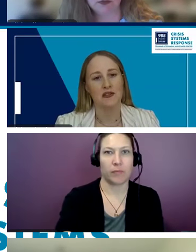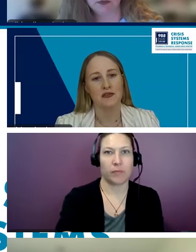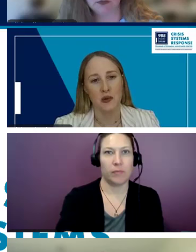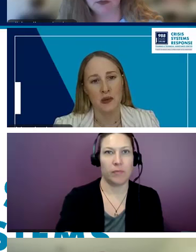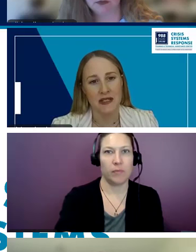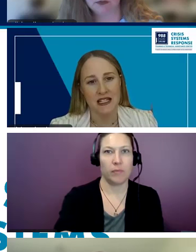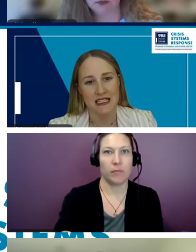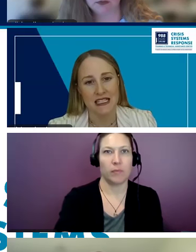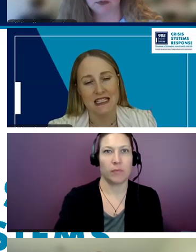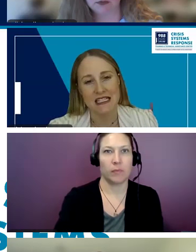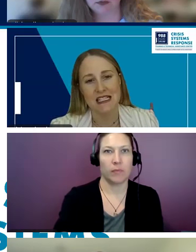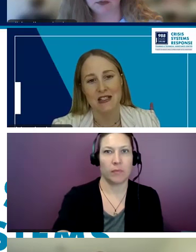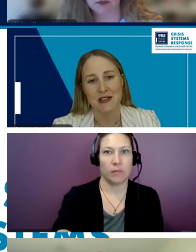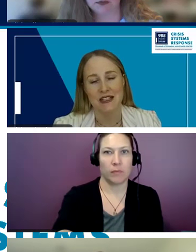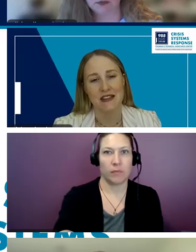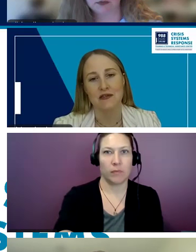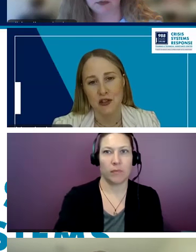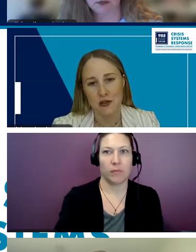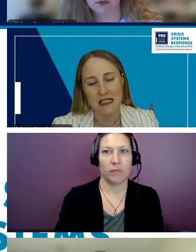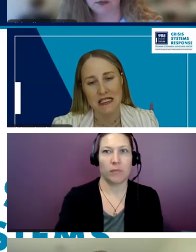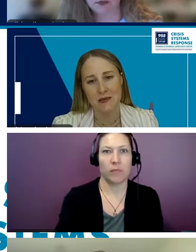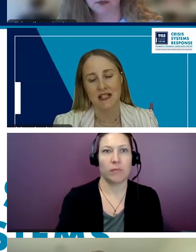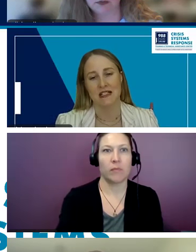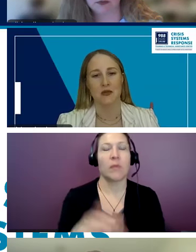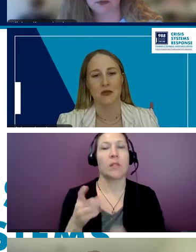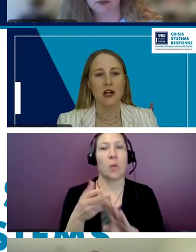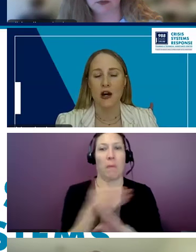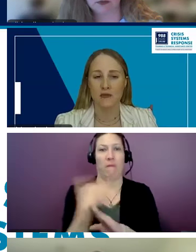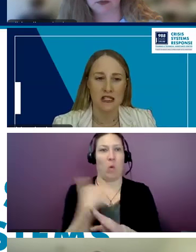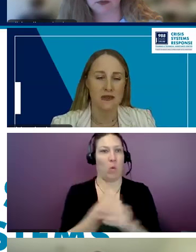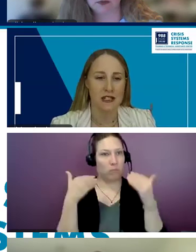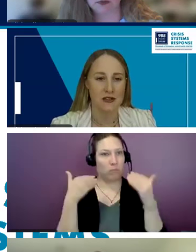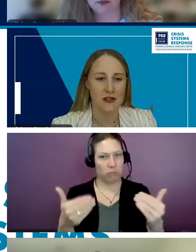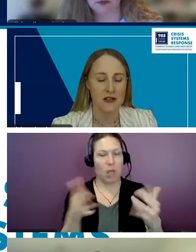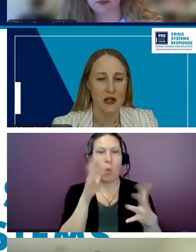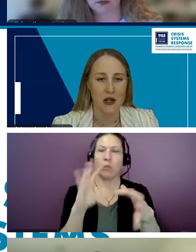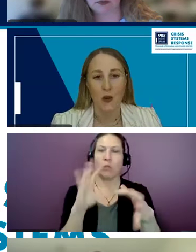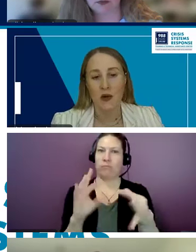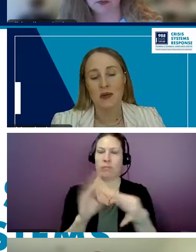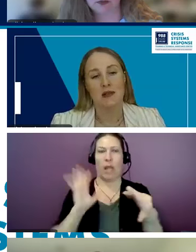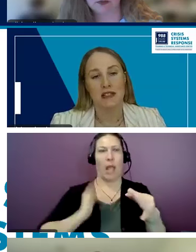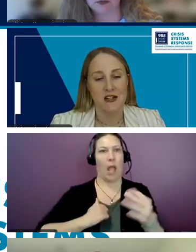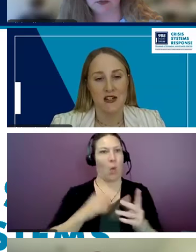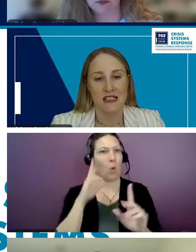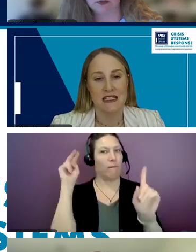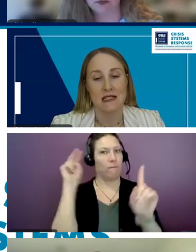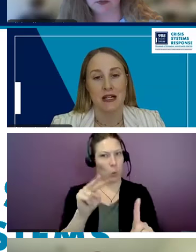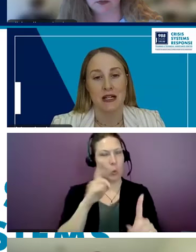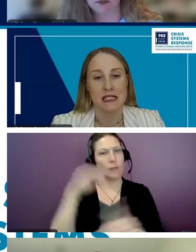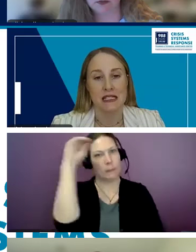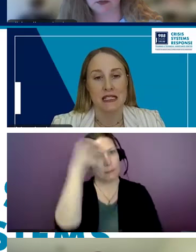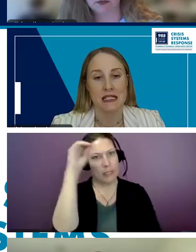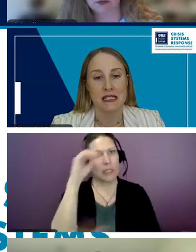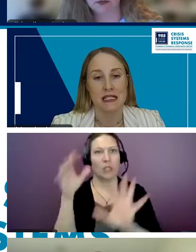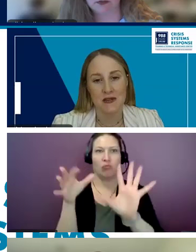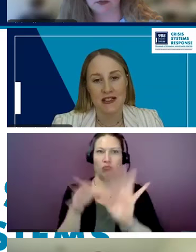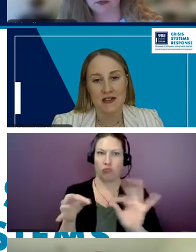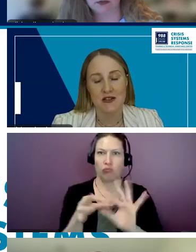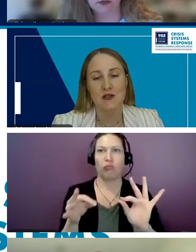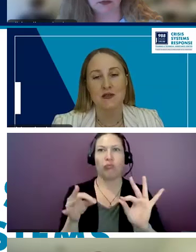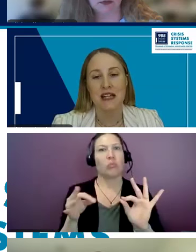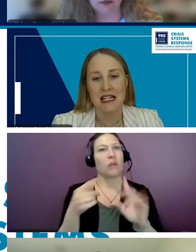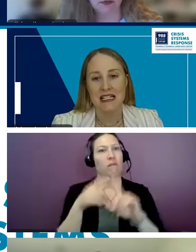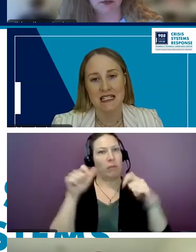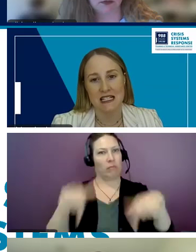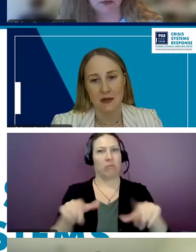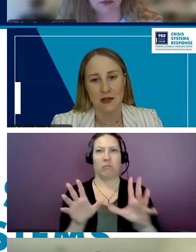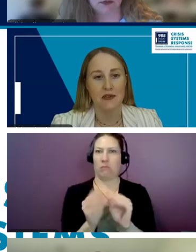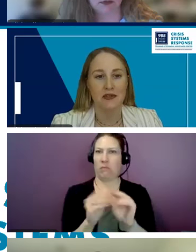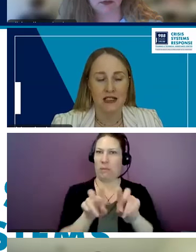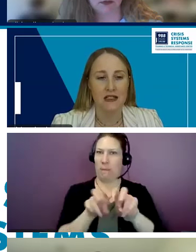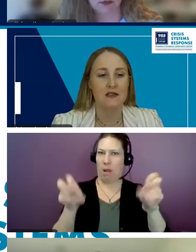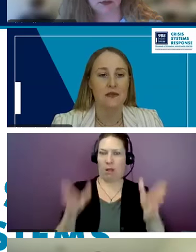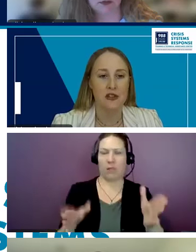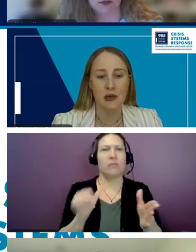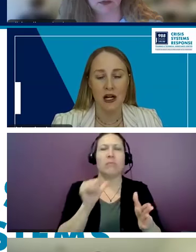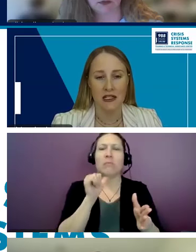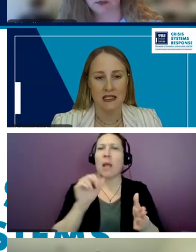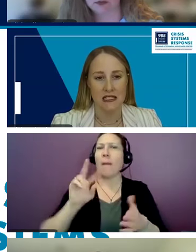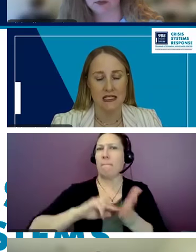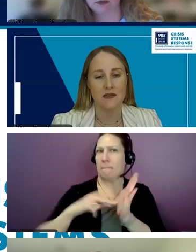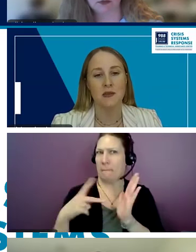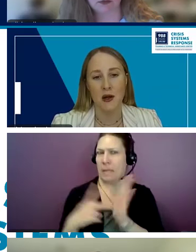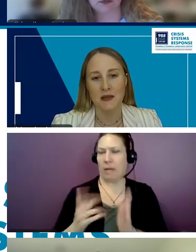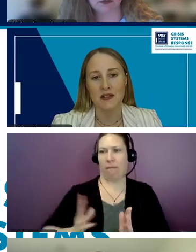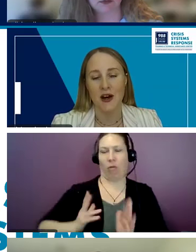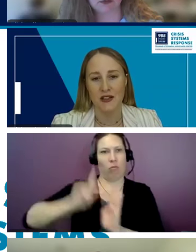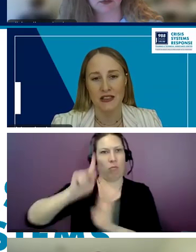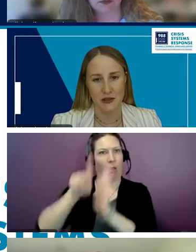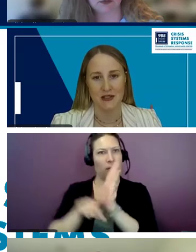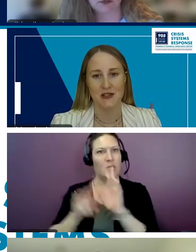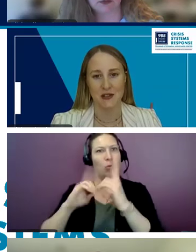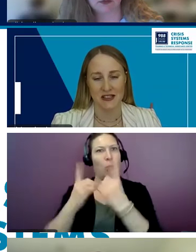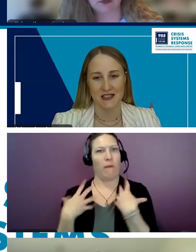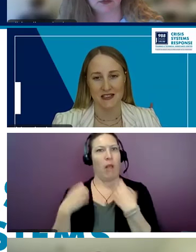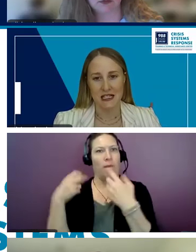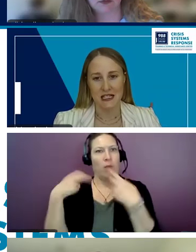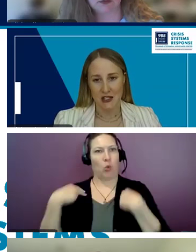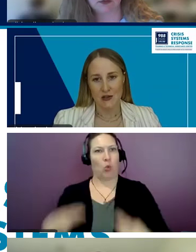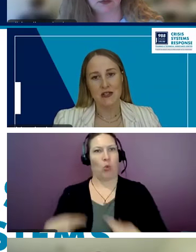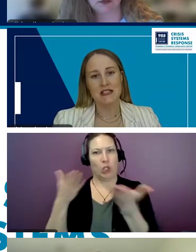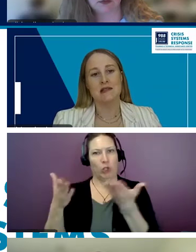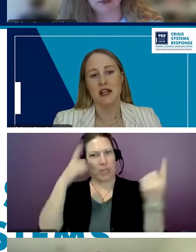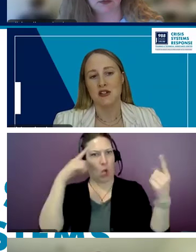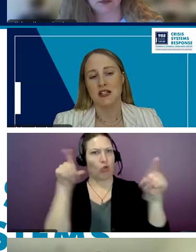Before we begin, I'd like to note that the views expressed in written conference materials or publications and by speakers and moderators do not necessarily reflect the official policies of the Department of Health and Human Services,